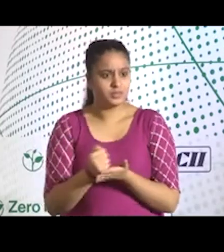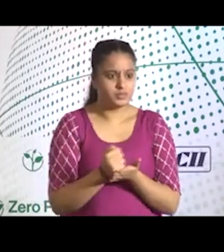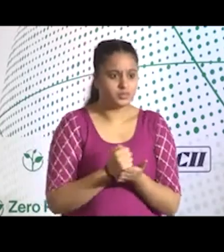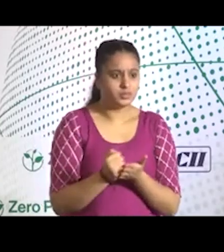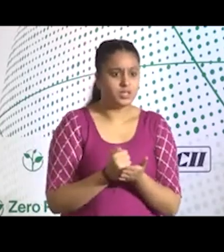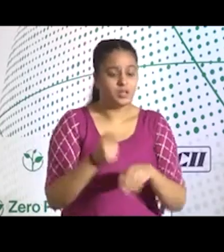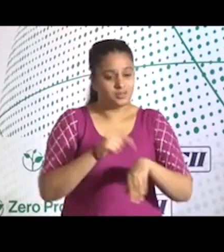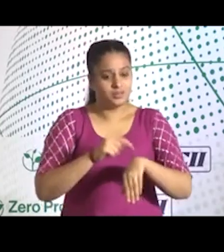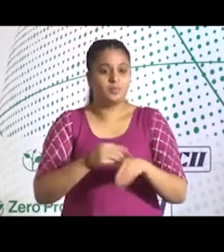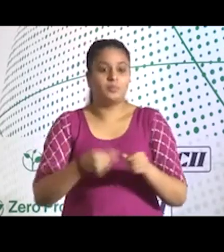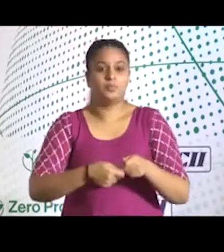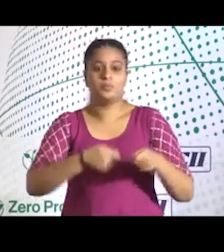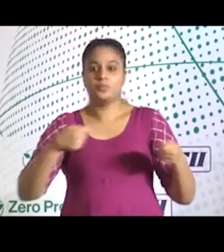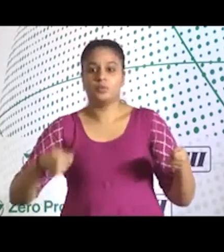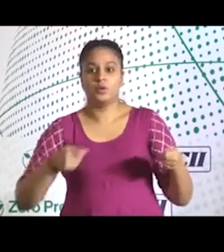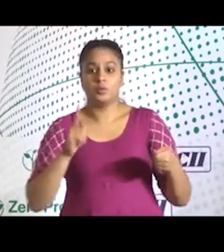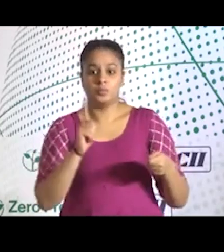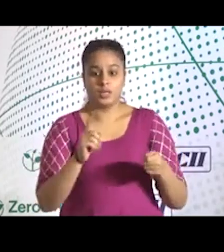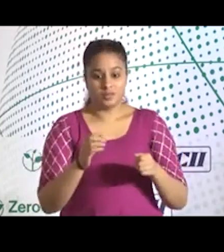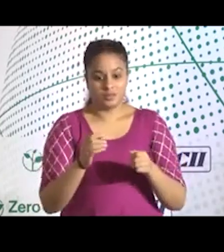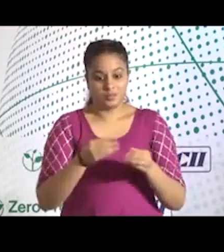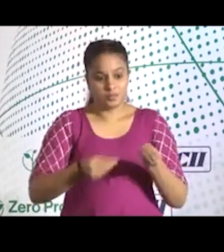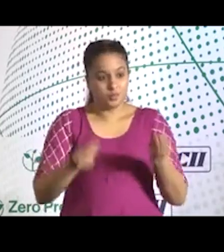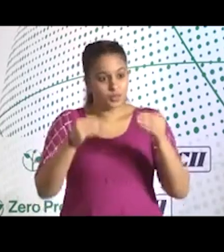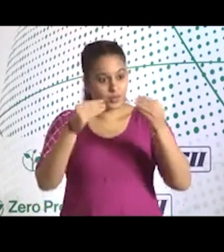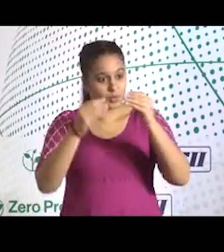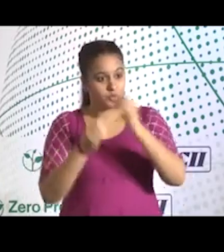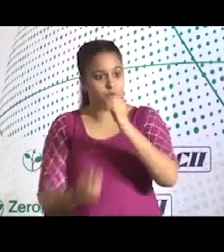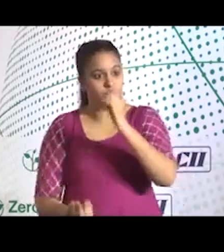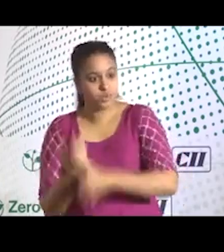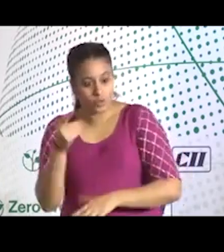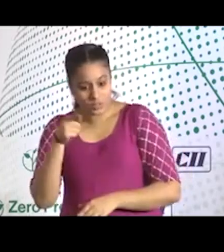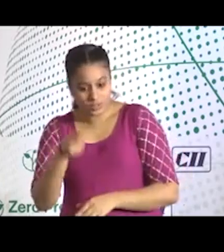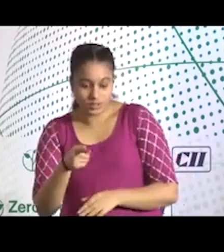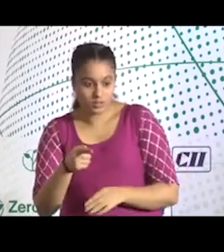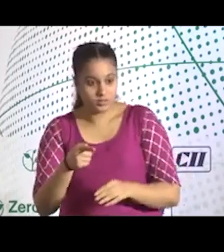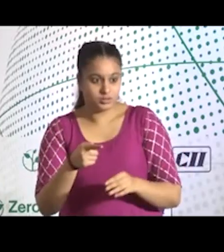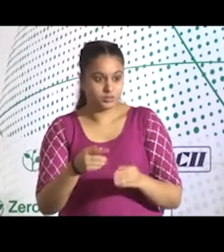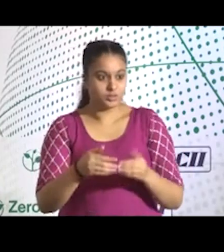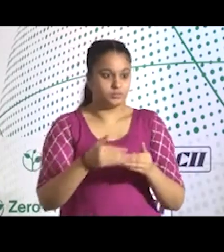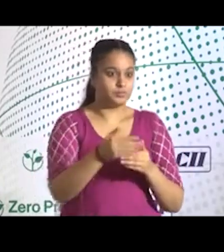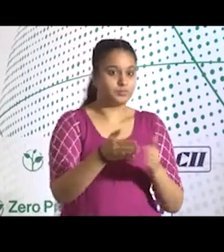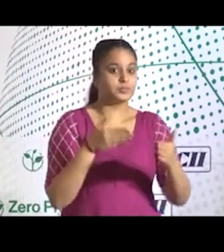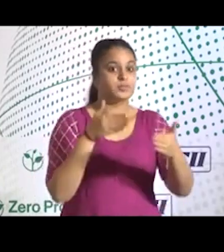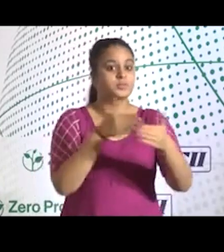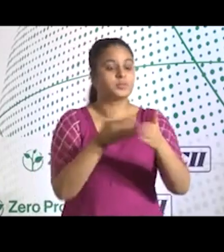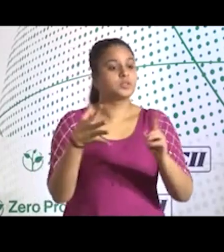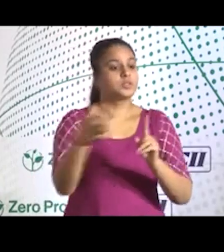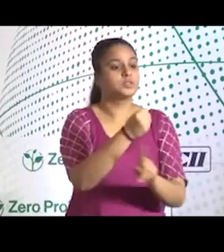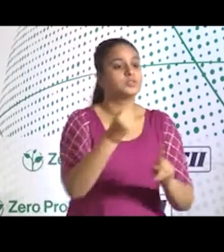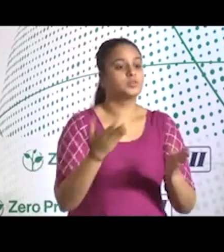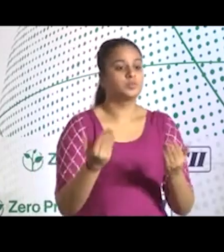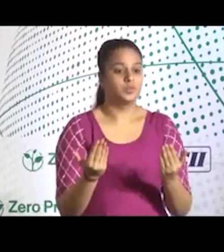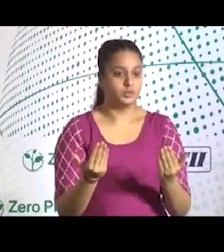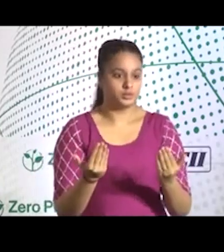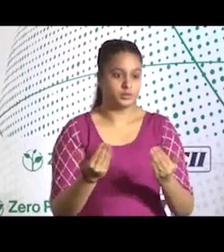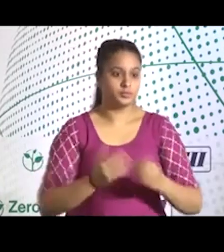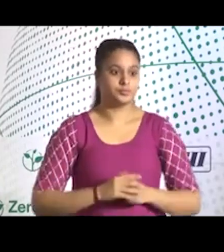but I think the more organizations will move to such alternate solutions is when, you know, we we truly bring in that change.